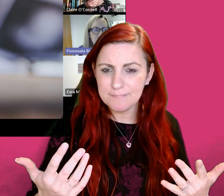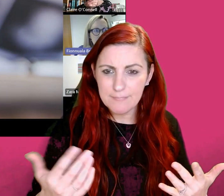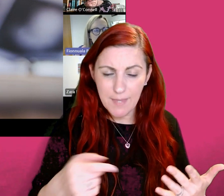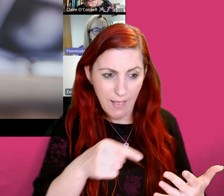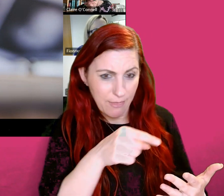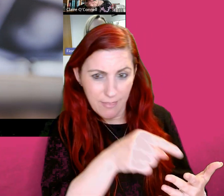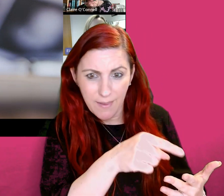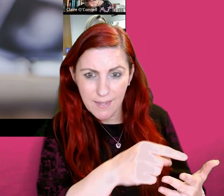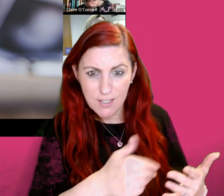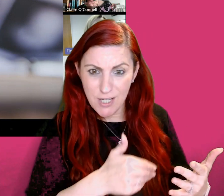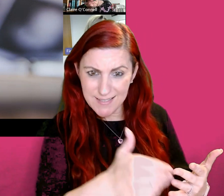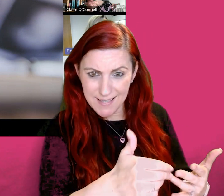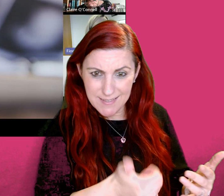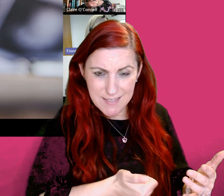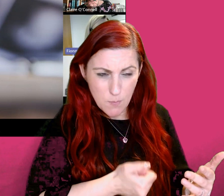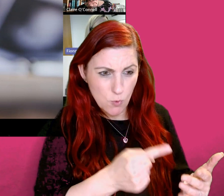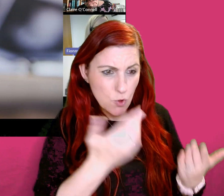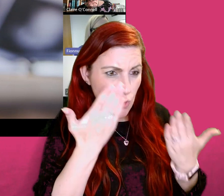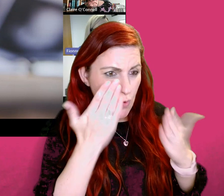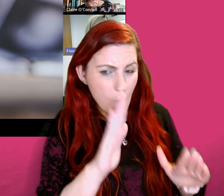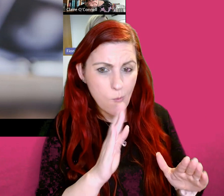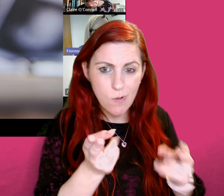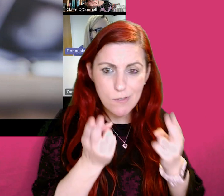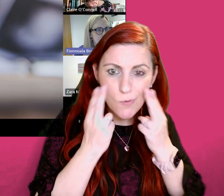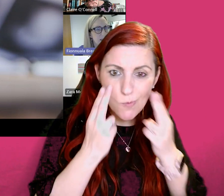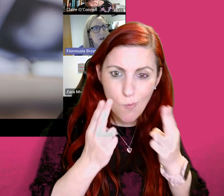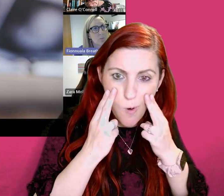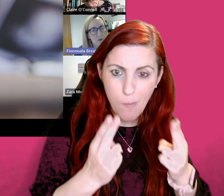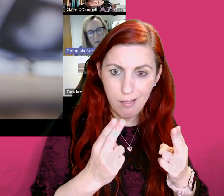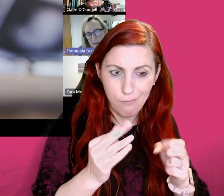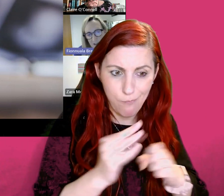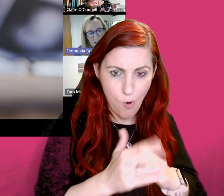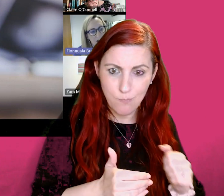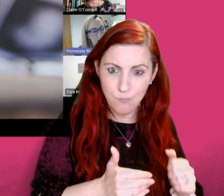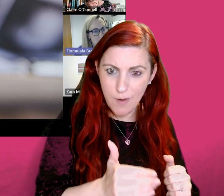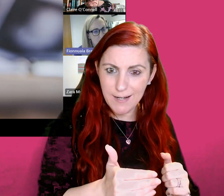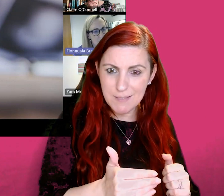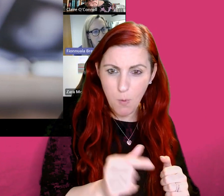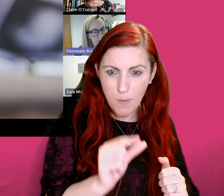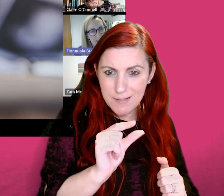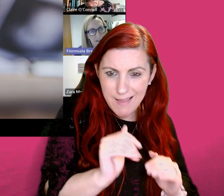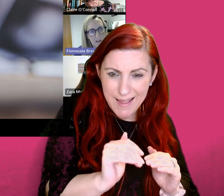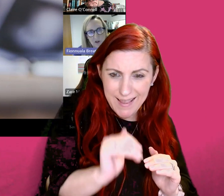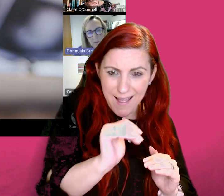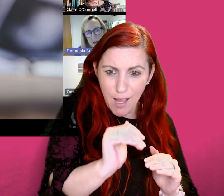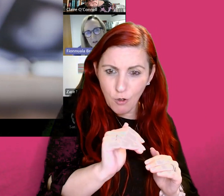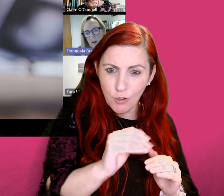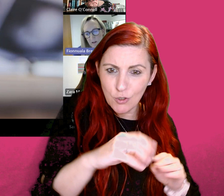is normal and physiologic for pregnancy but with slightly higher sugar levels that needed to modify